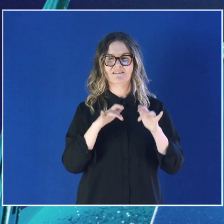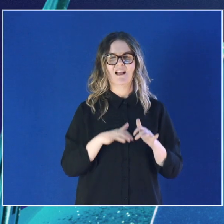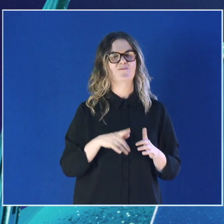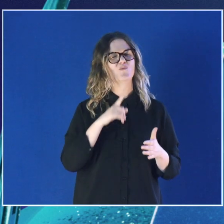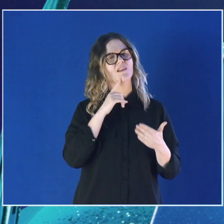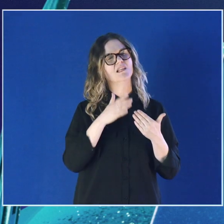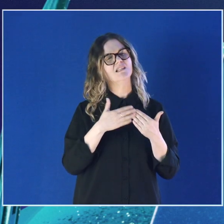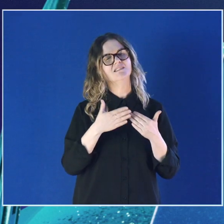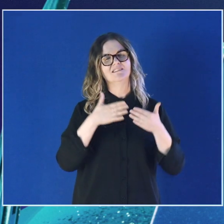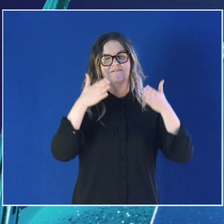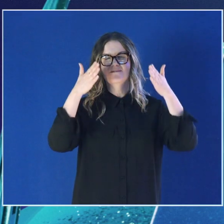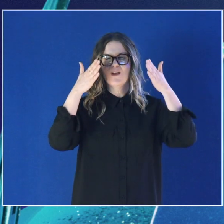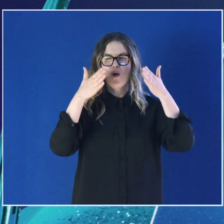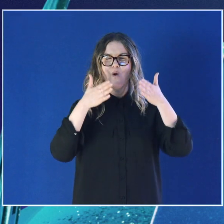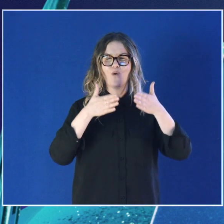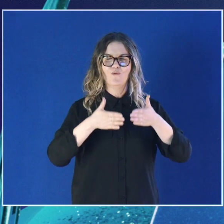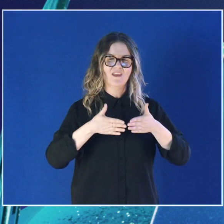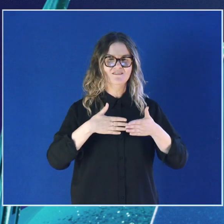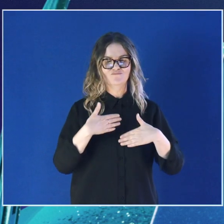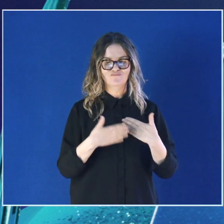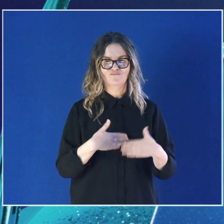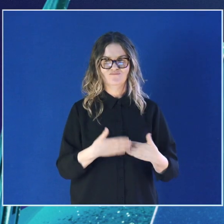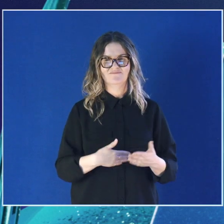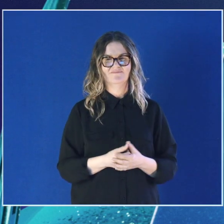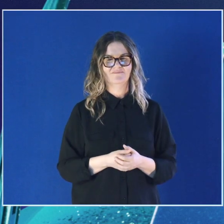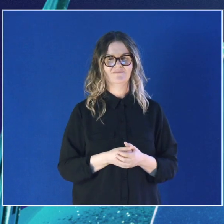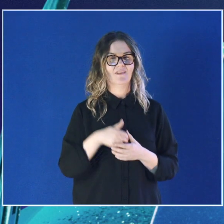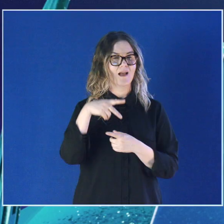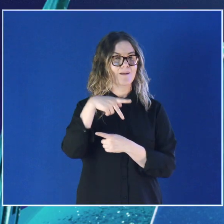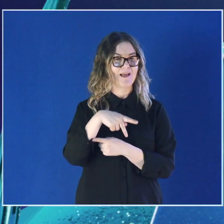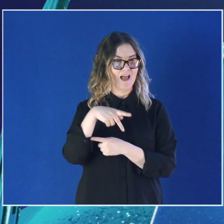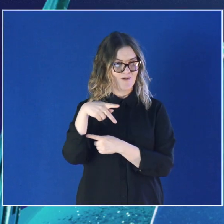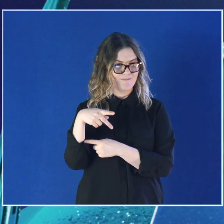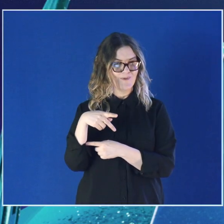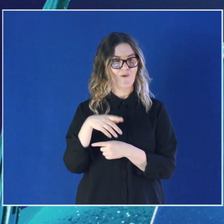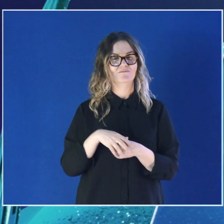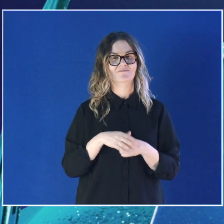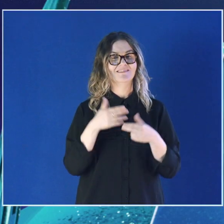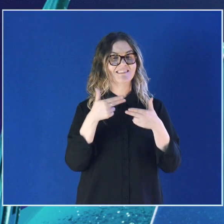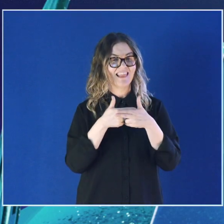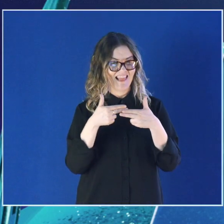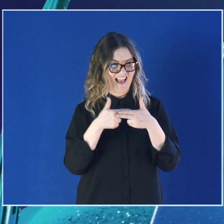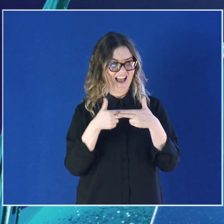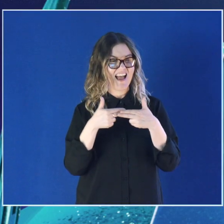and reading slides easier, with clearer navigation and improved announcements of slide content and objects,